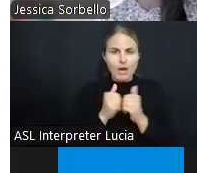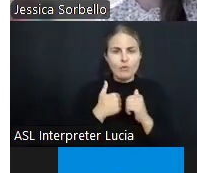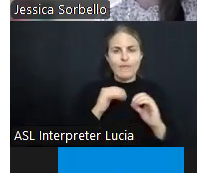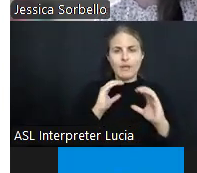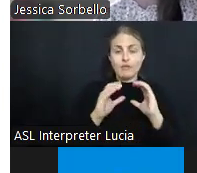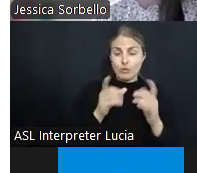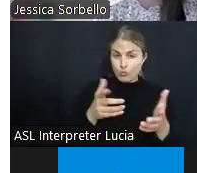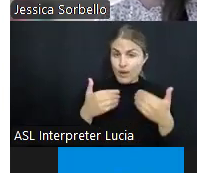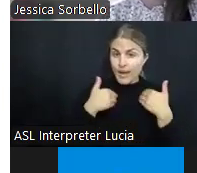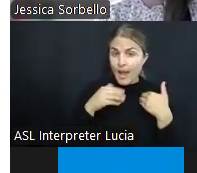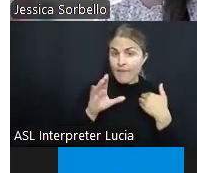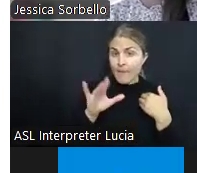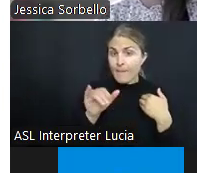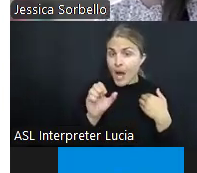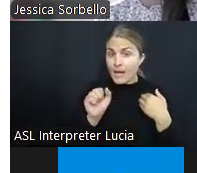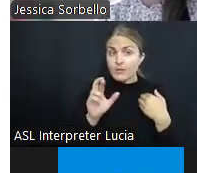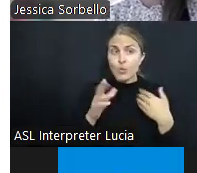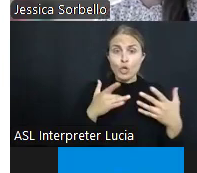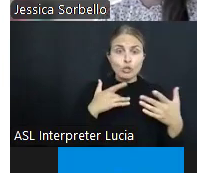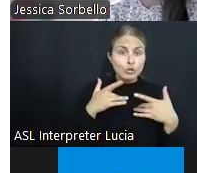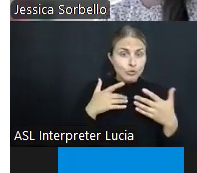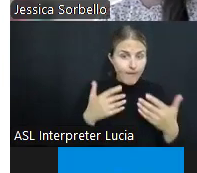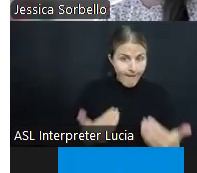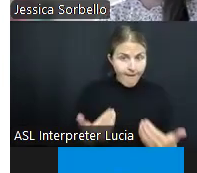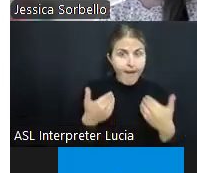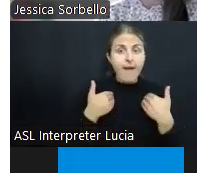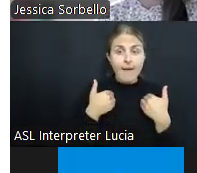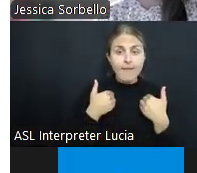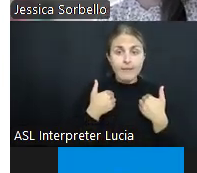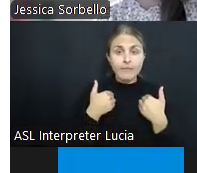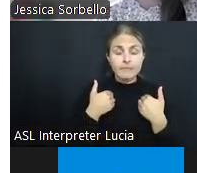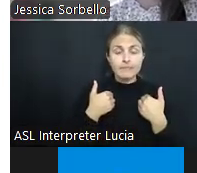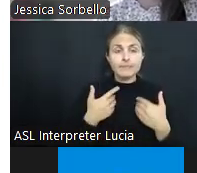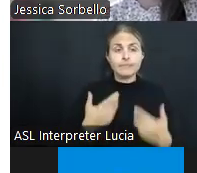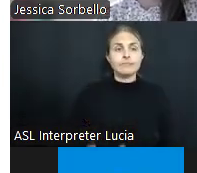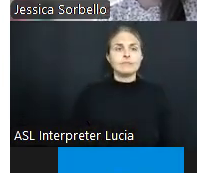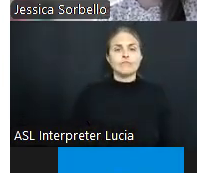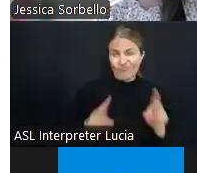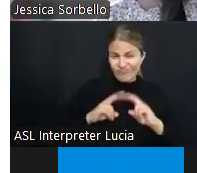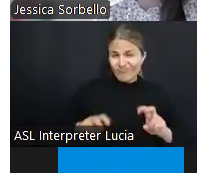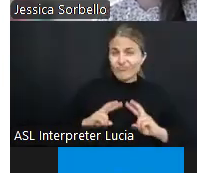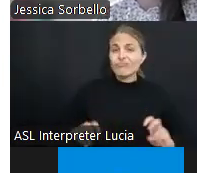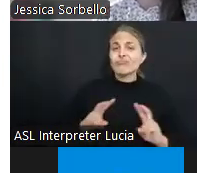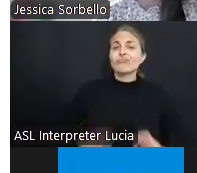Especially when we are looking at folks coming out of a long